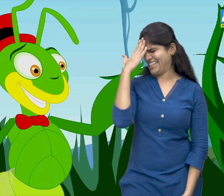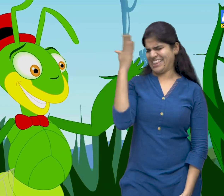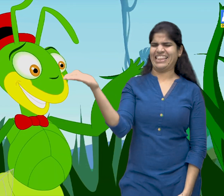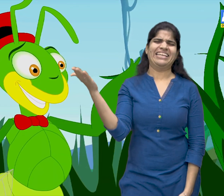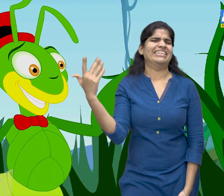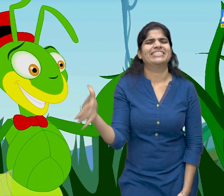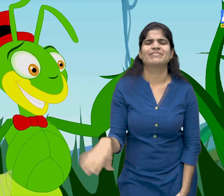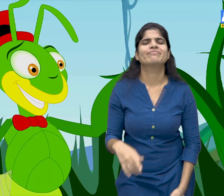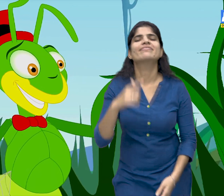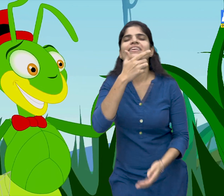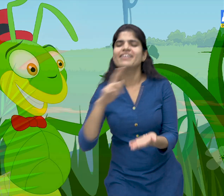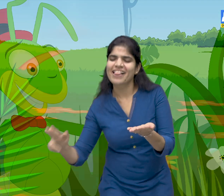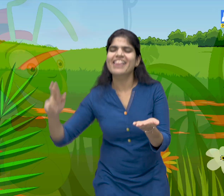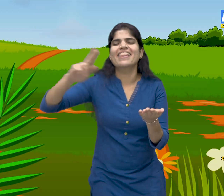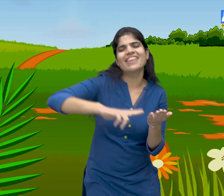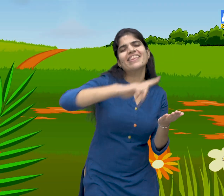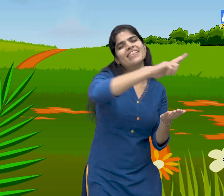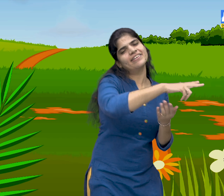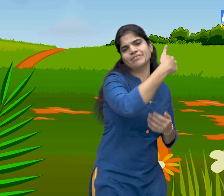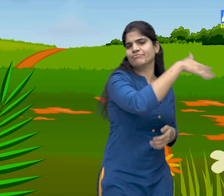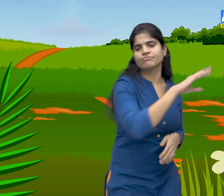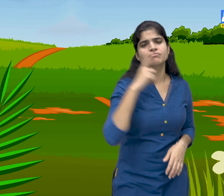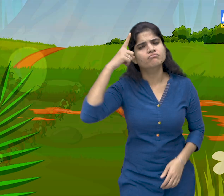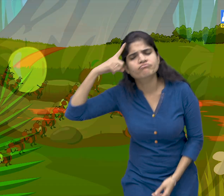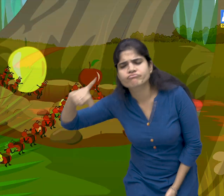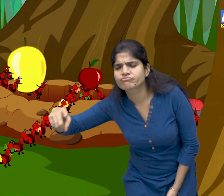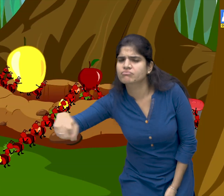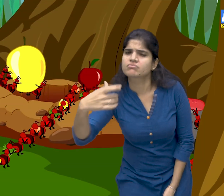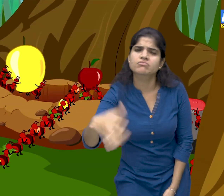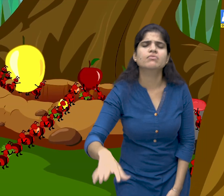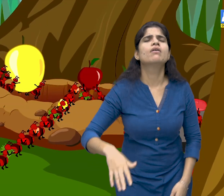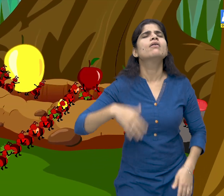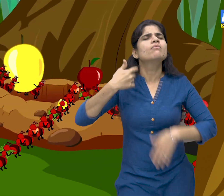The grasshopper laughed at her and hopped away. The ant also went her way.